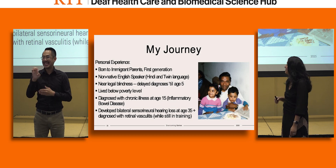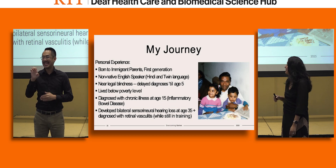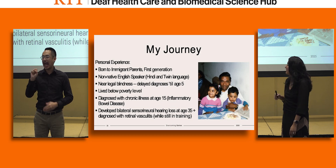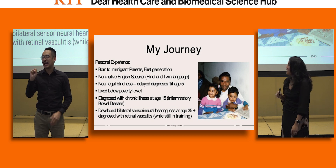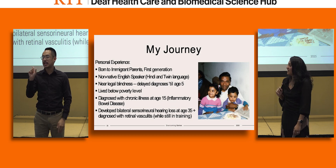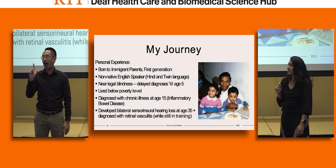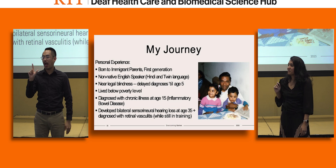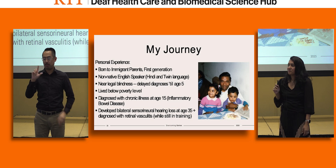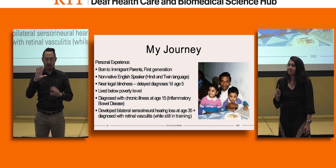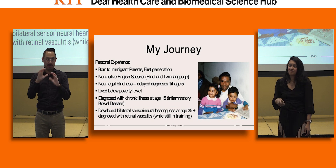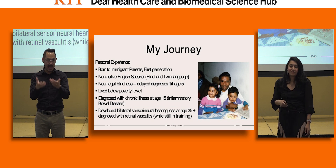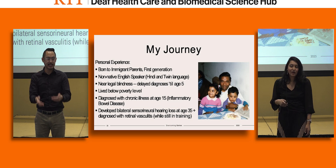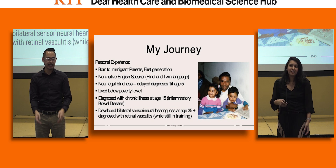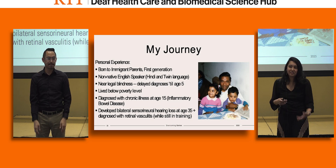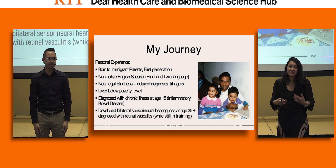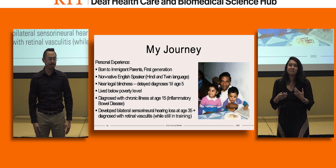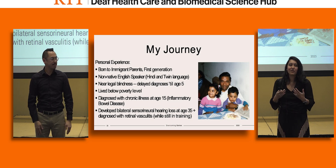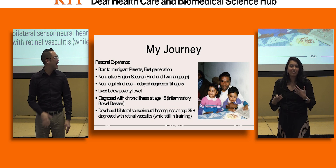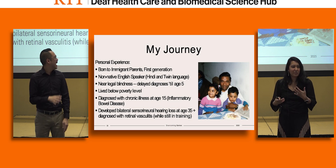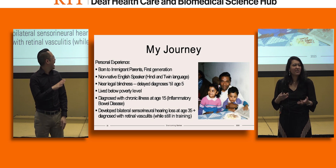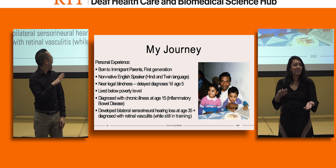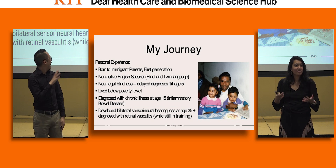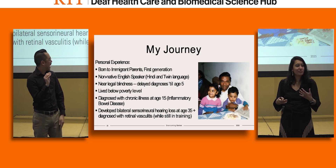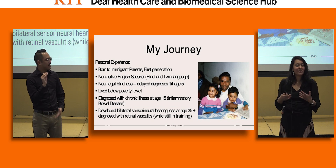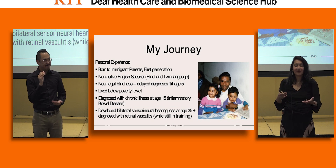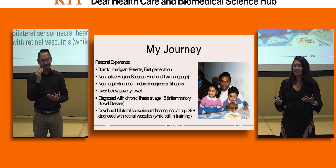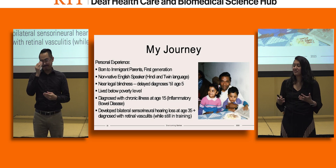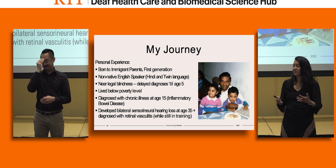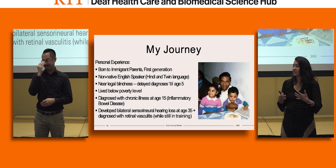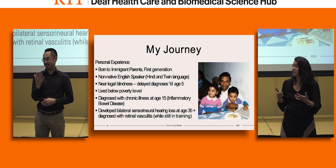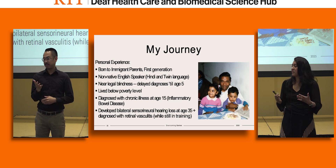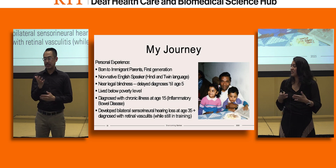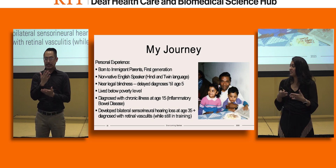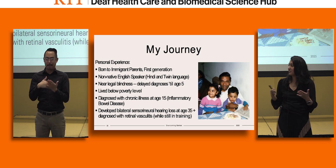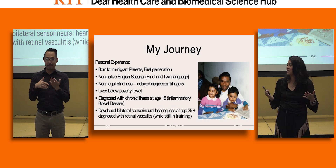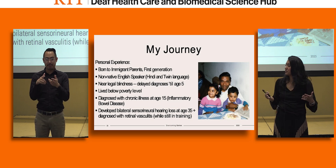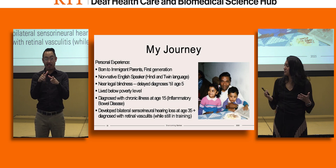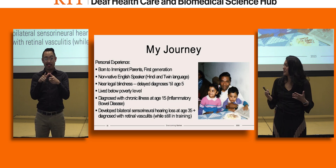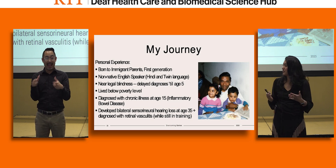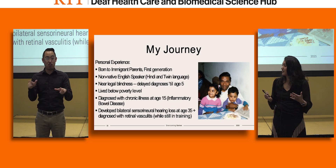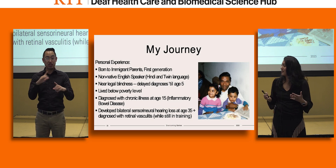And then, partially, probably also because of some of the language barrier,